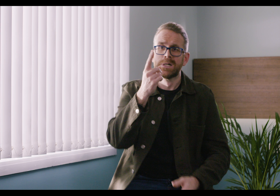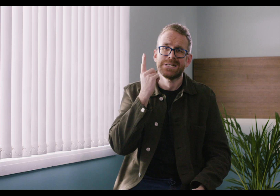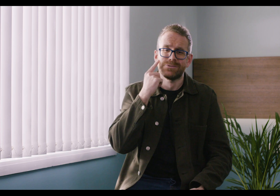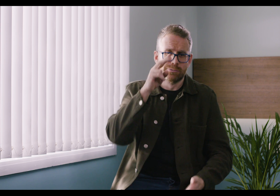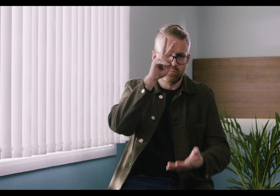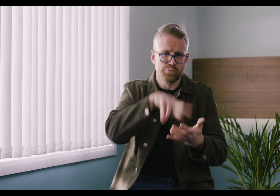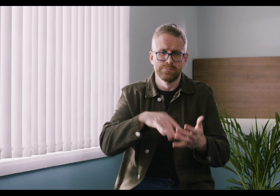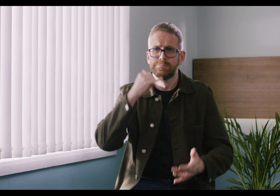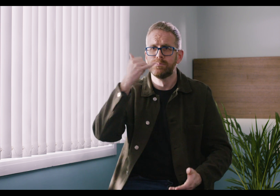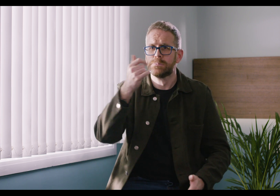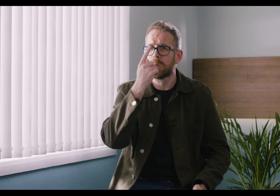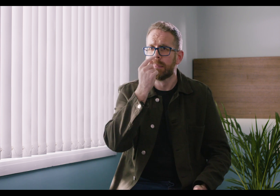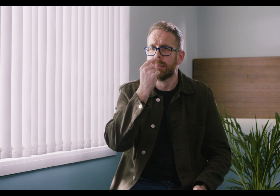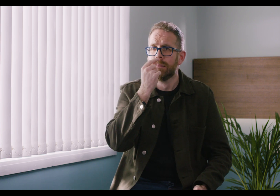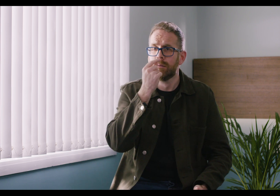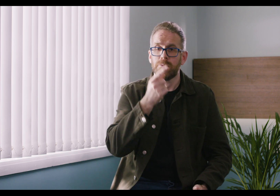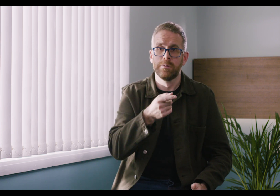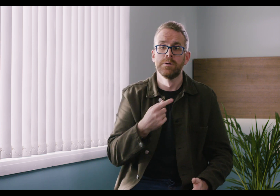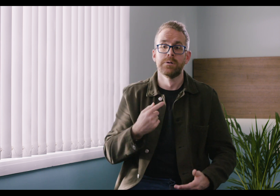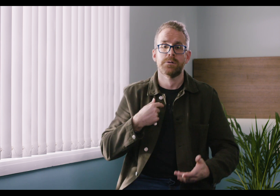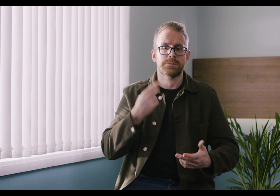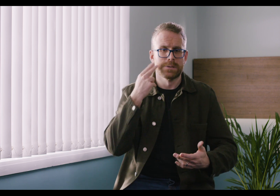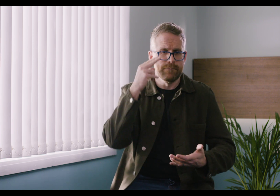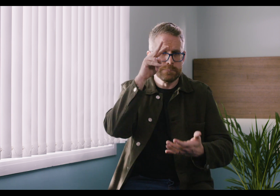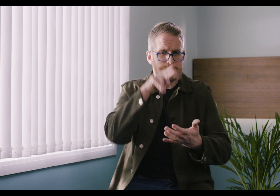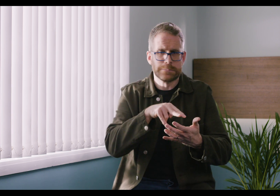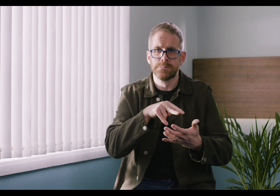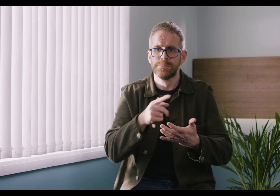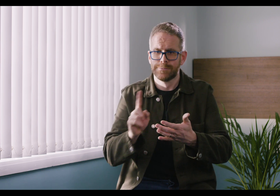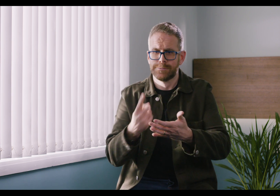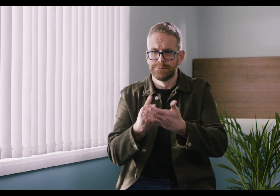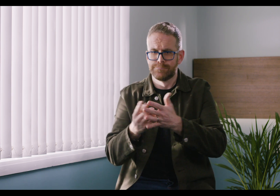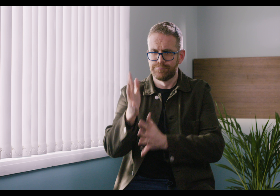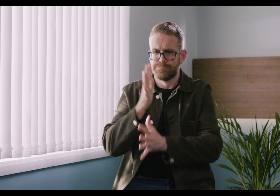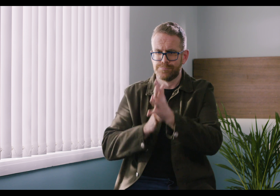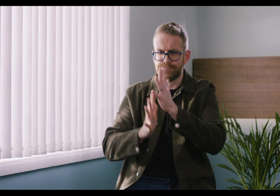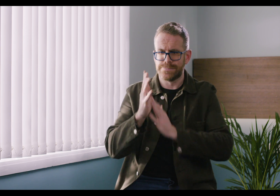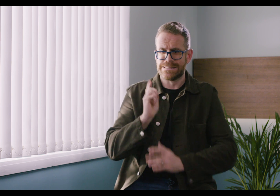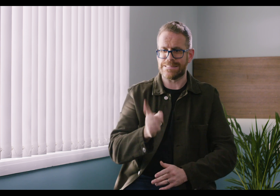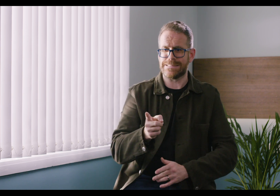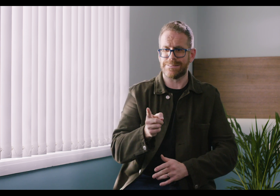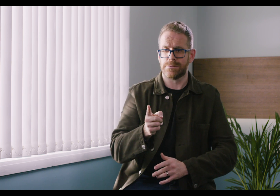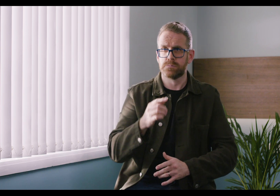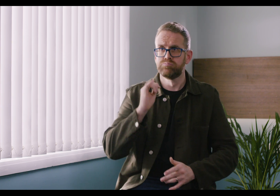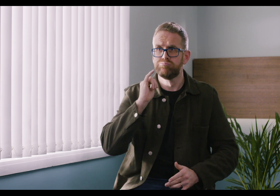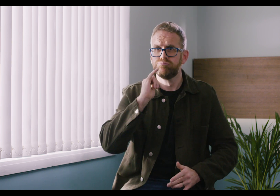But for a Deaf person, they can't make that telephone call, so to have a video relay option gives them equality.